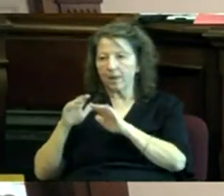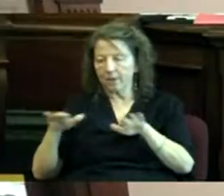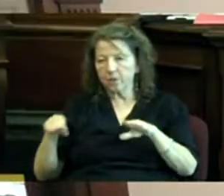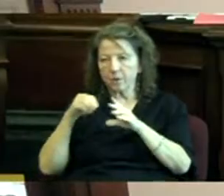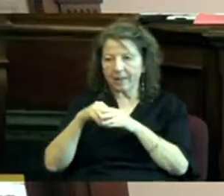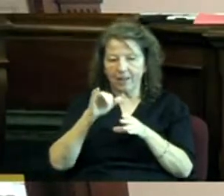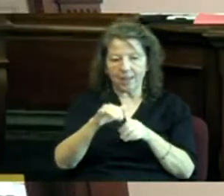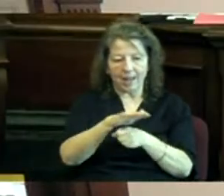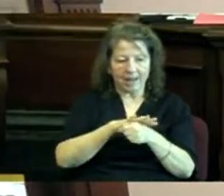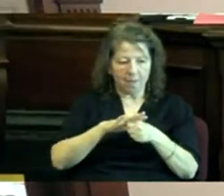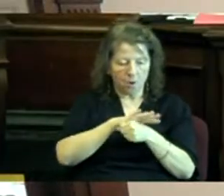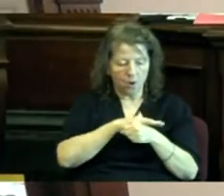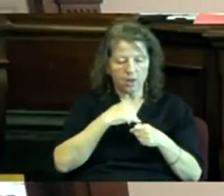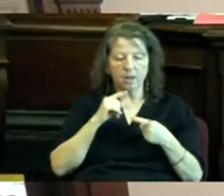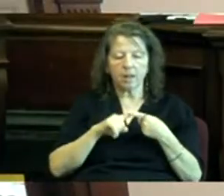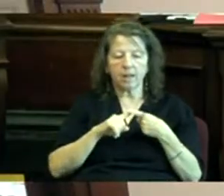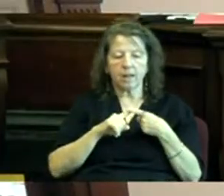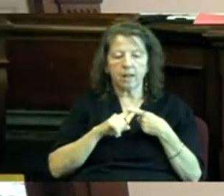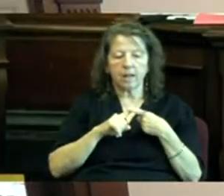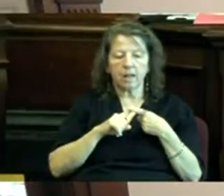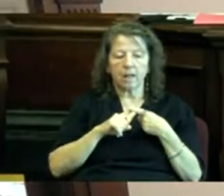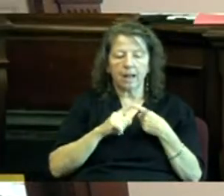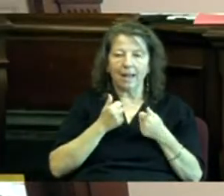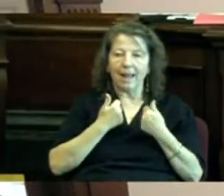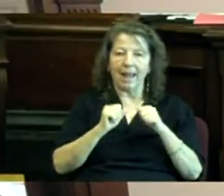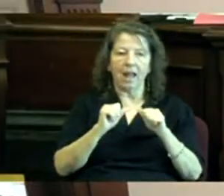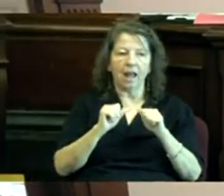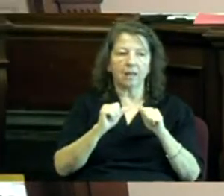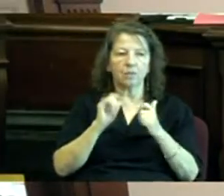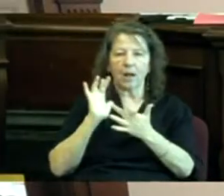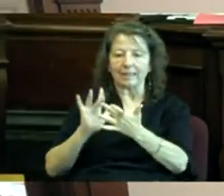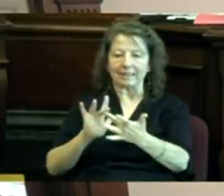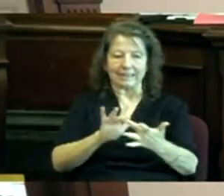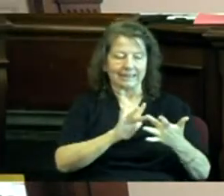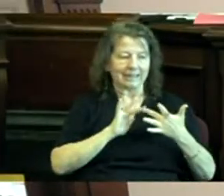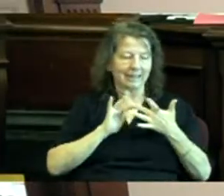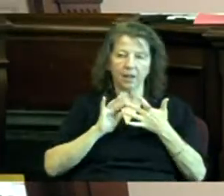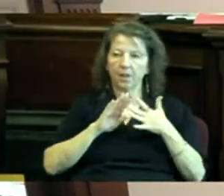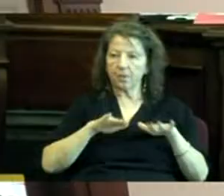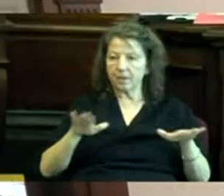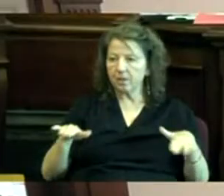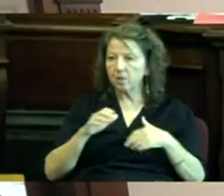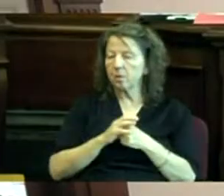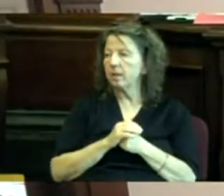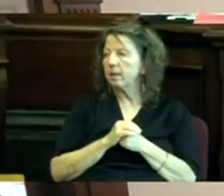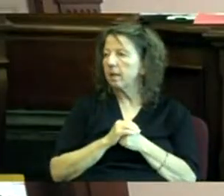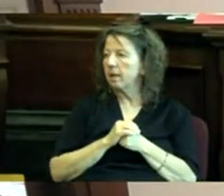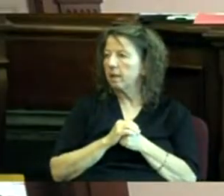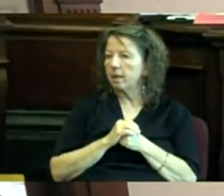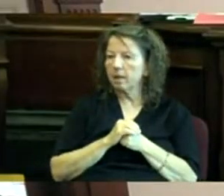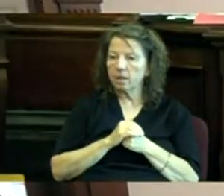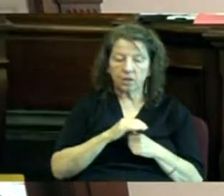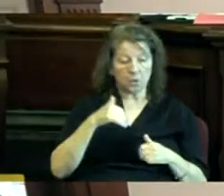implementation partner who is going to recruit the children in the neighborhood. Both groups of